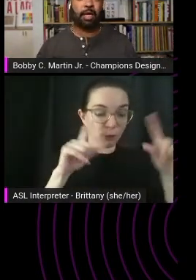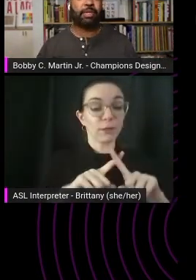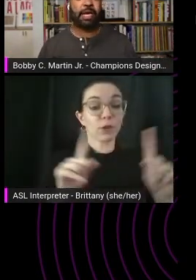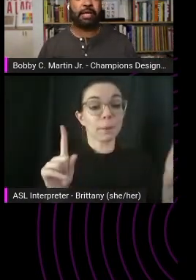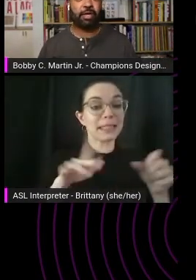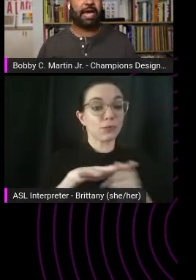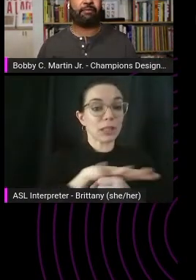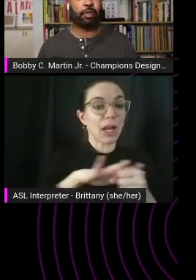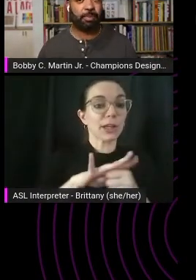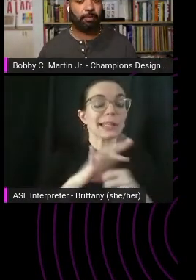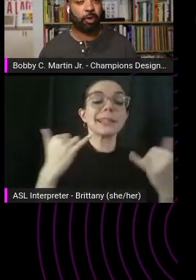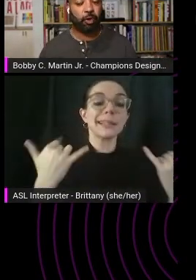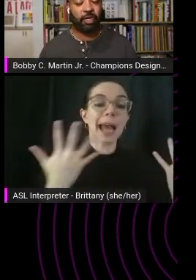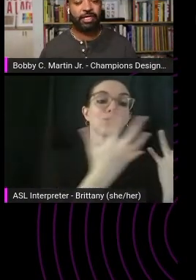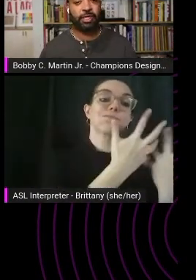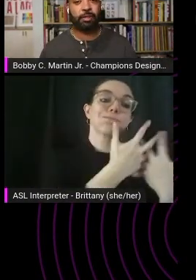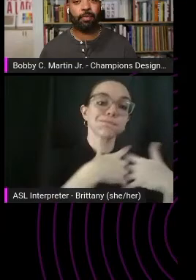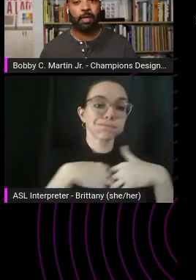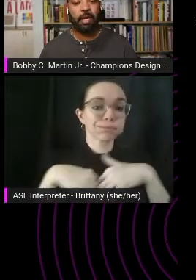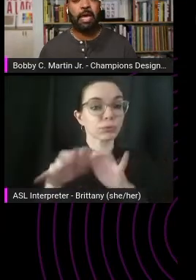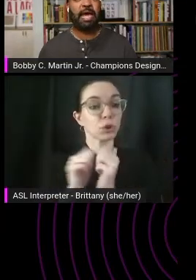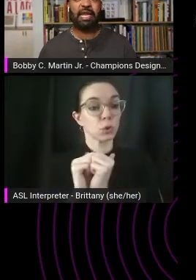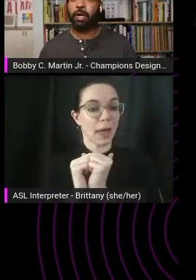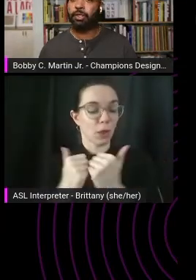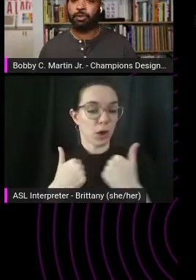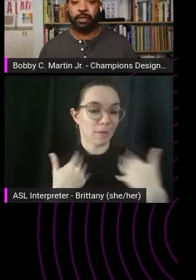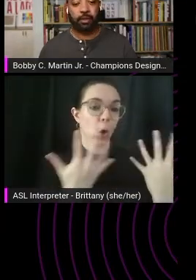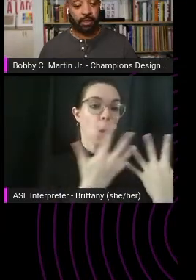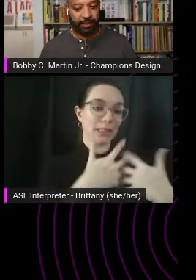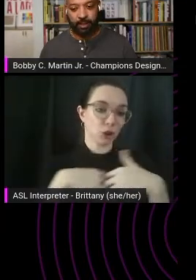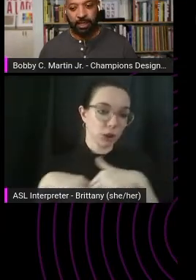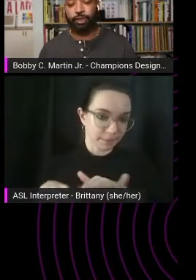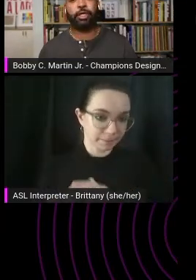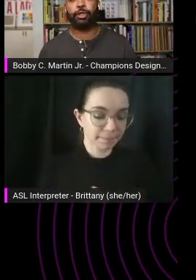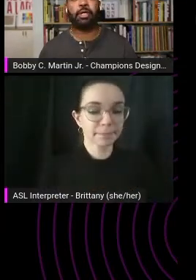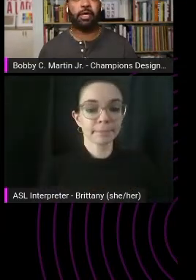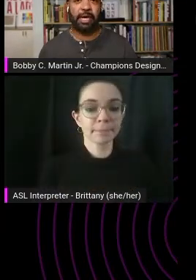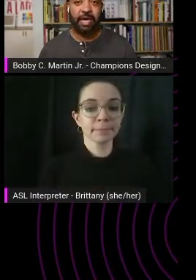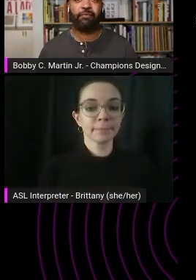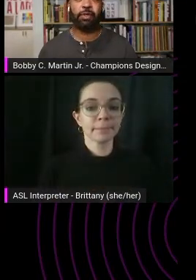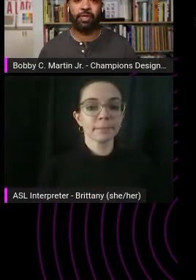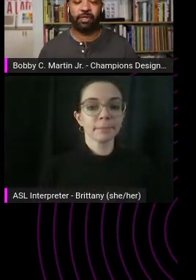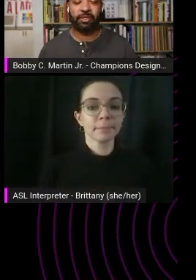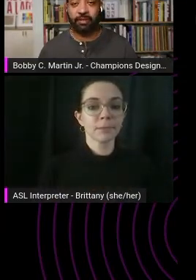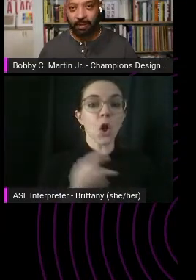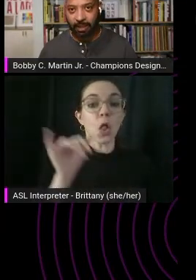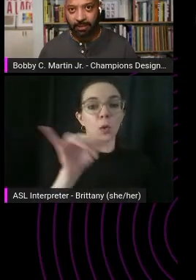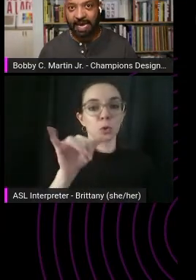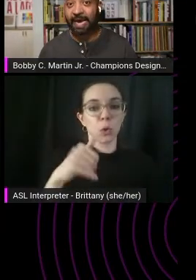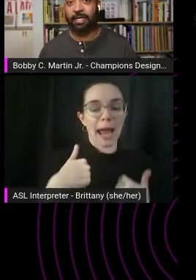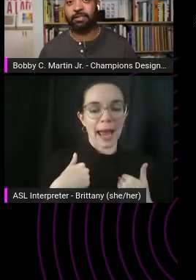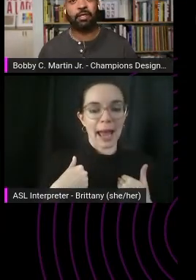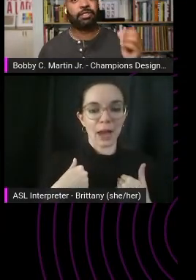come together and have a little bit more cohesion. And then we also introduced a handful of other tactics